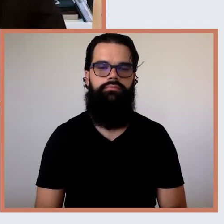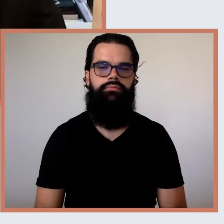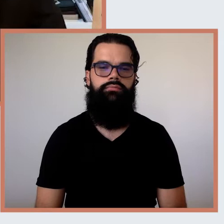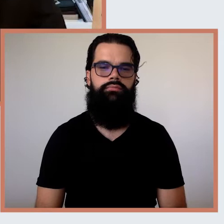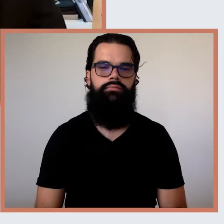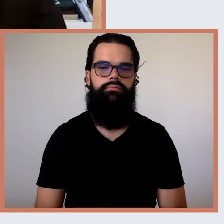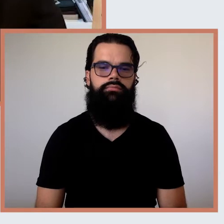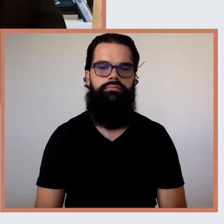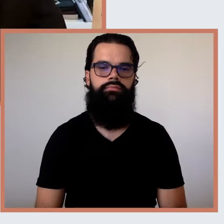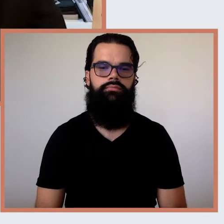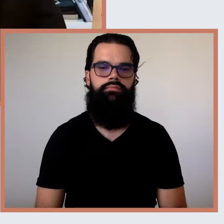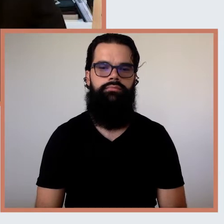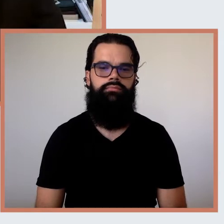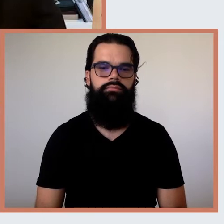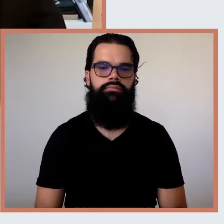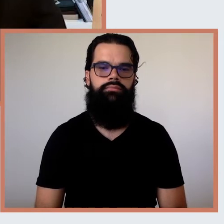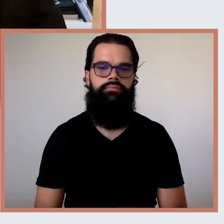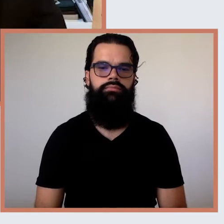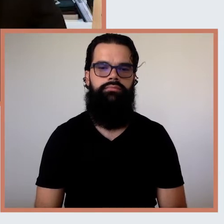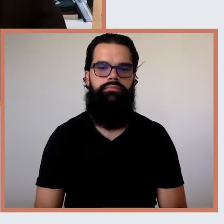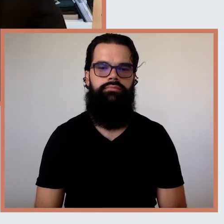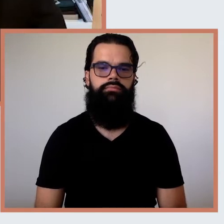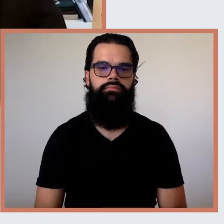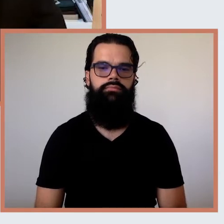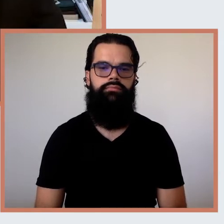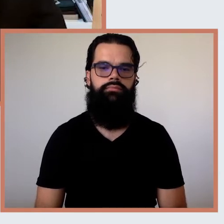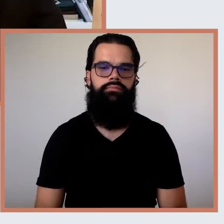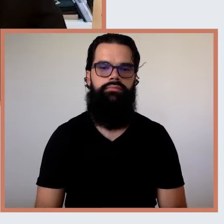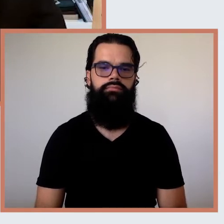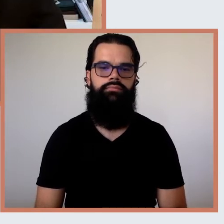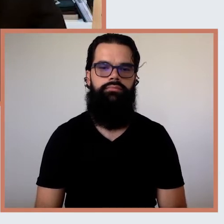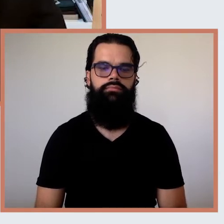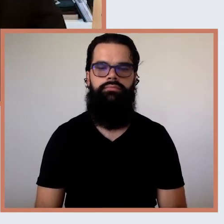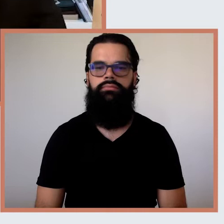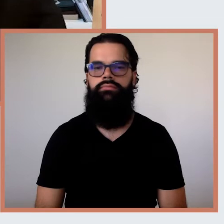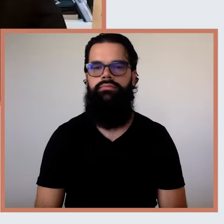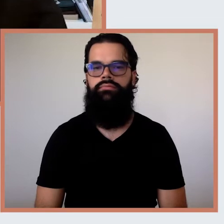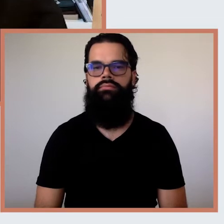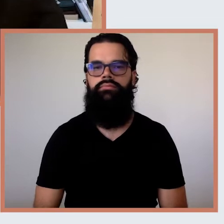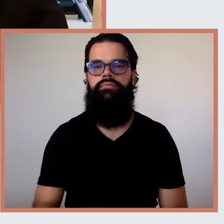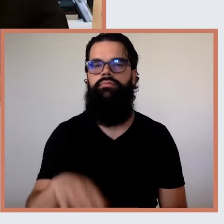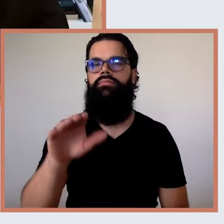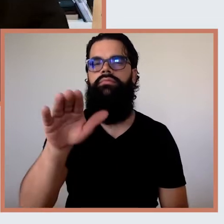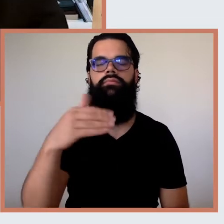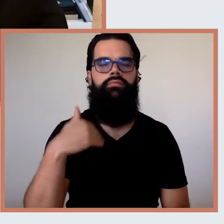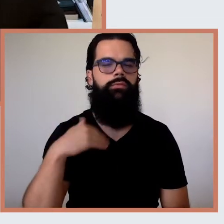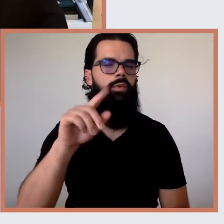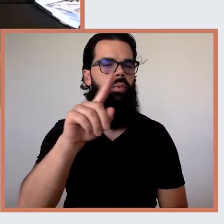and where they could go to to get their voices heard for their stories and get their stories out there.